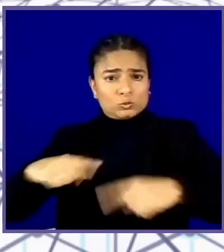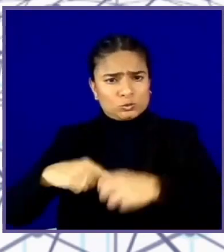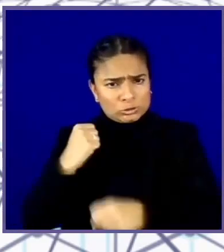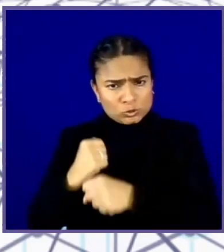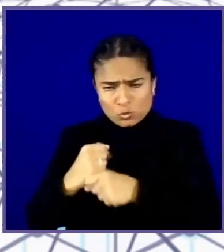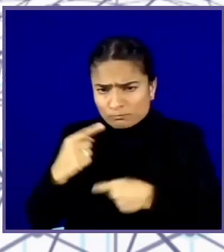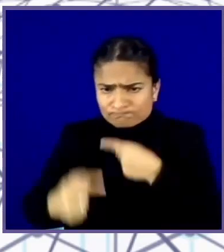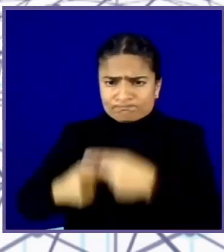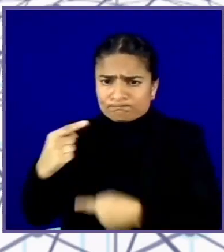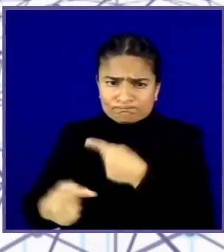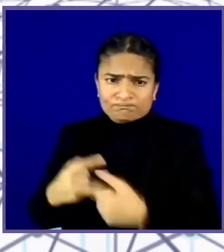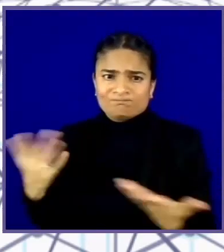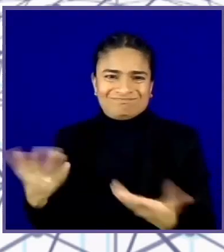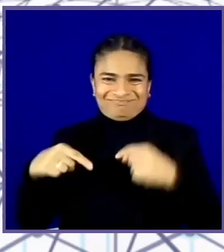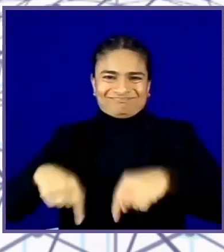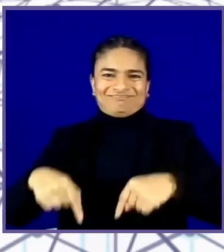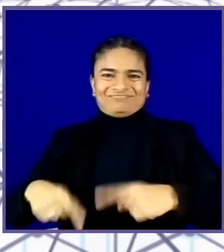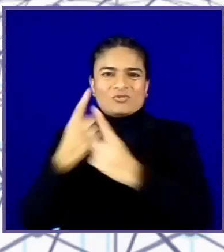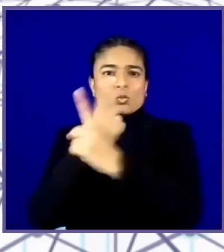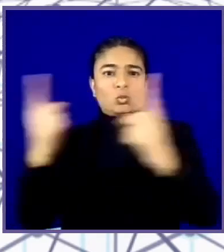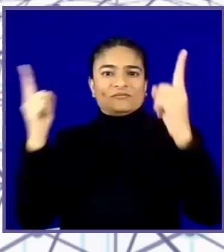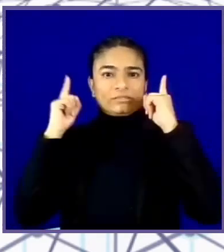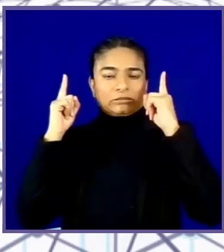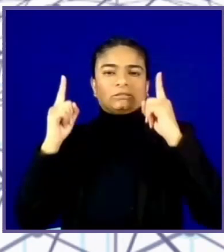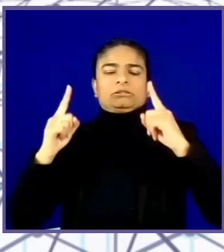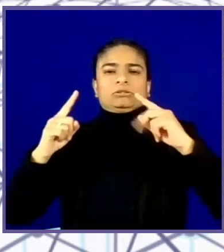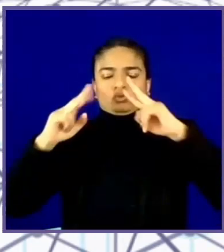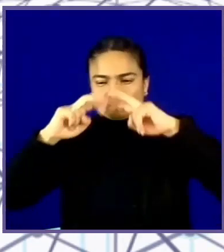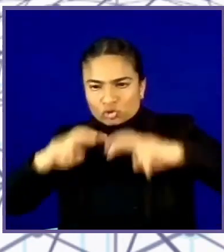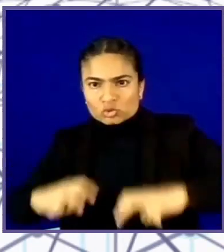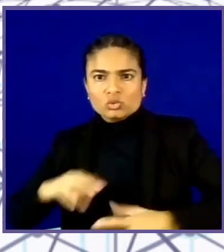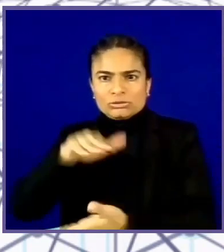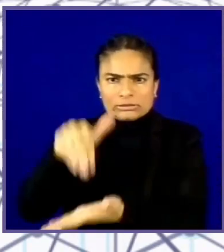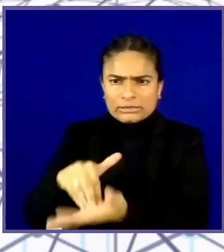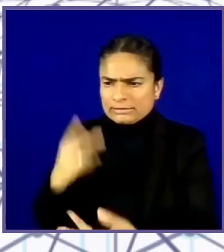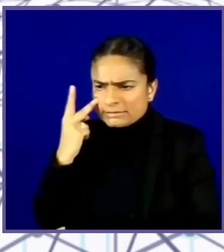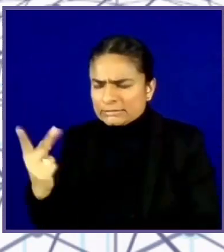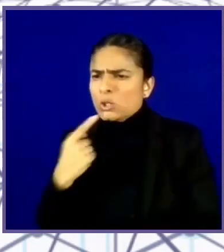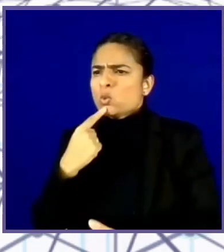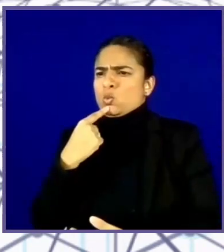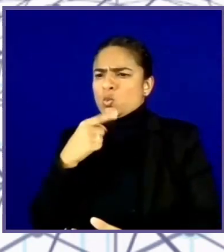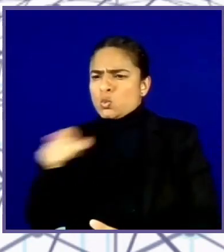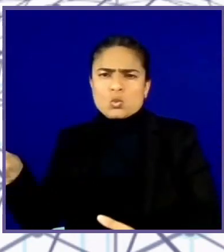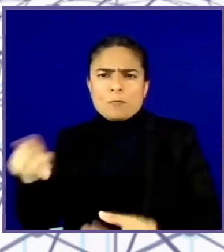Local innovations are done but very limited and may die out even without reaching the